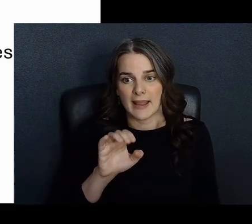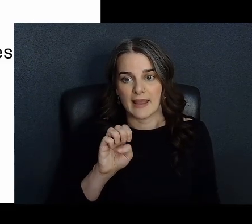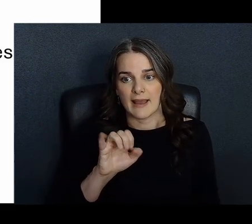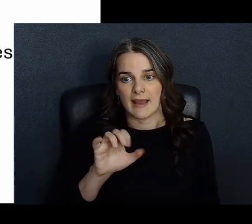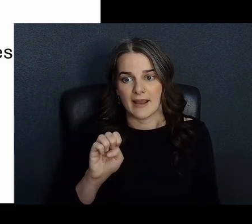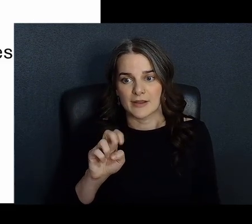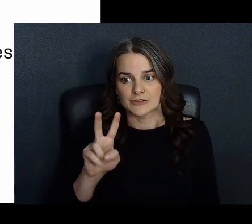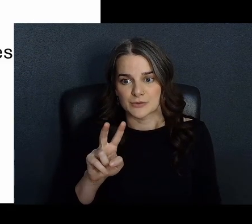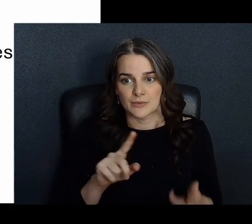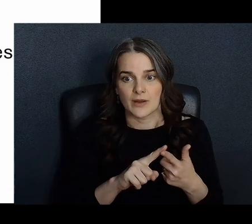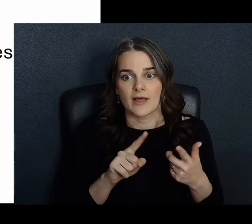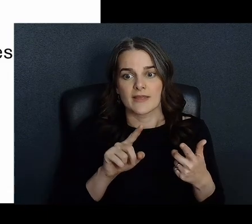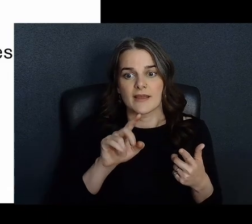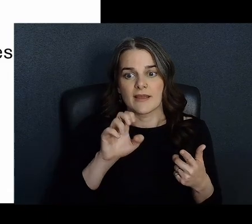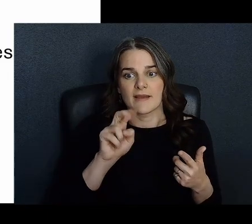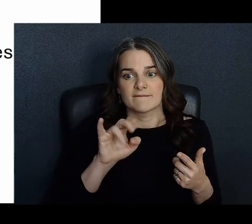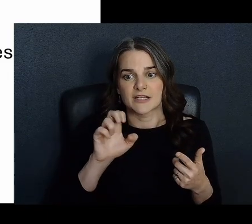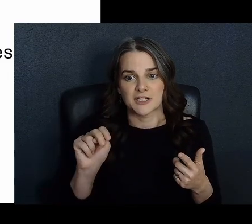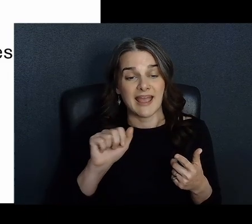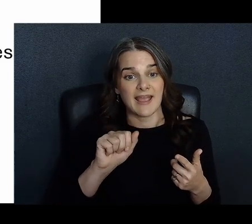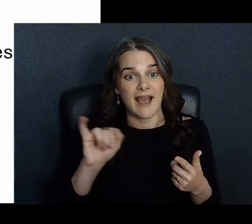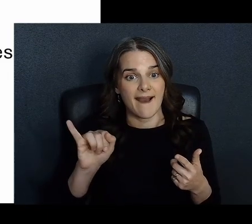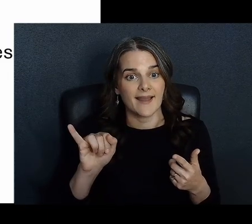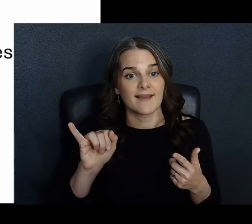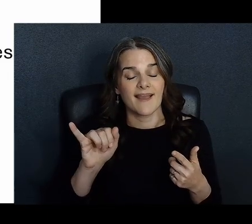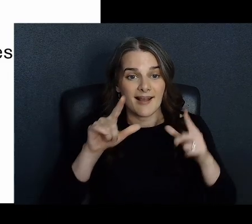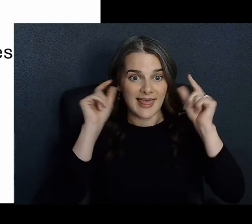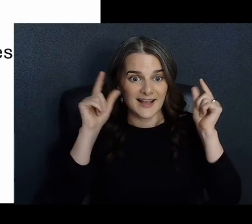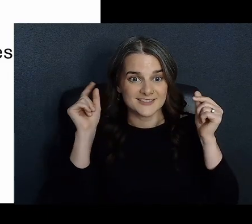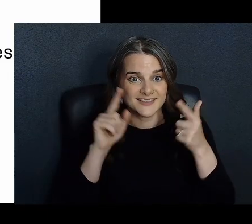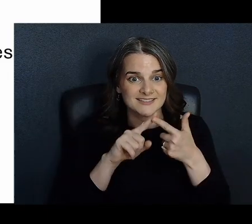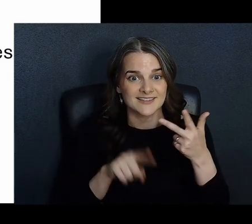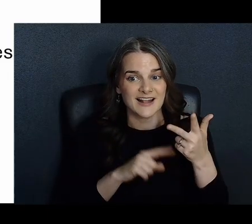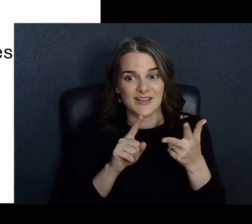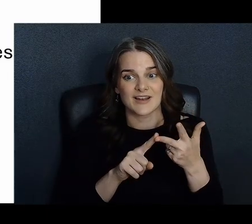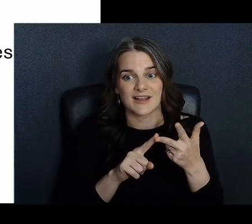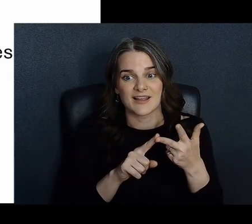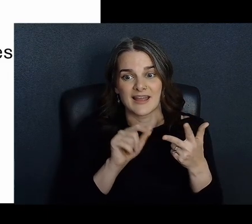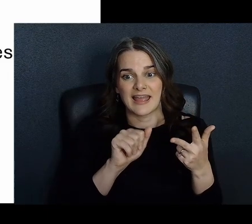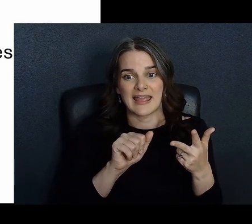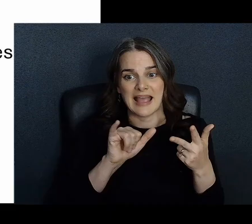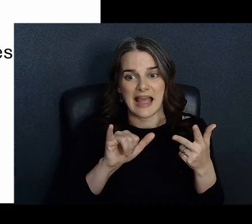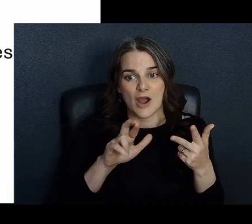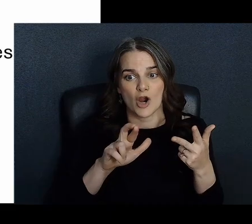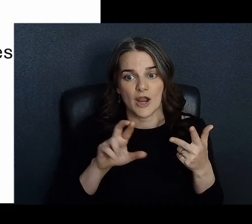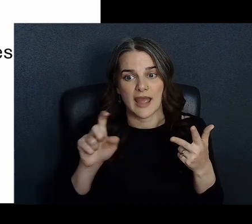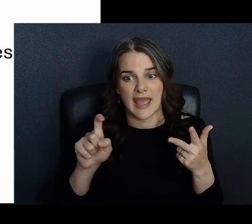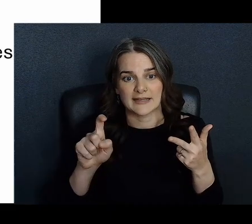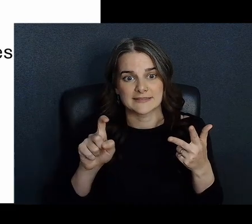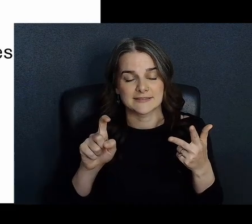I also have a AIRx bone conduction headphones